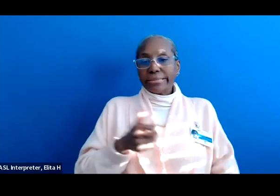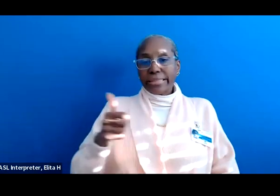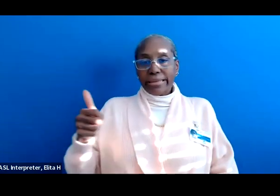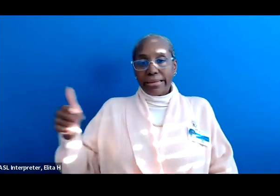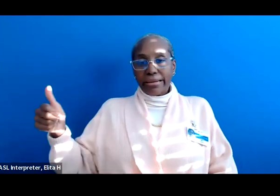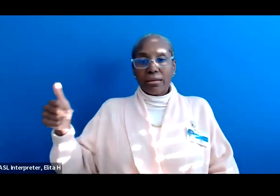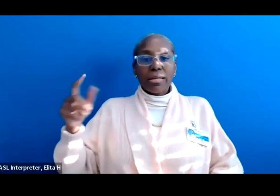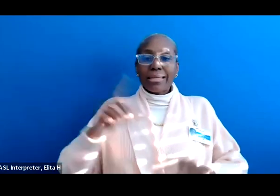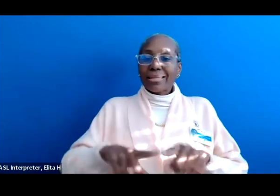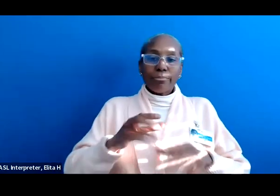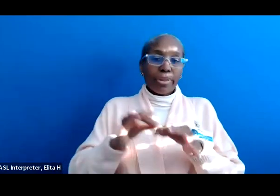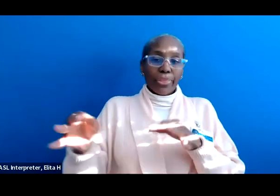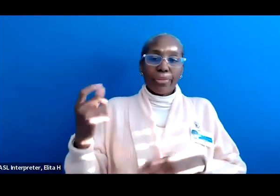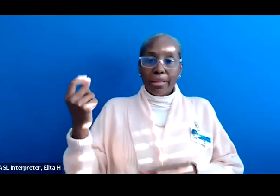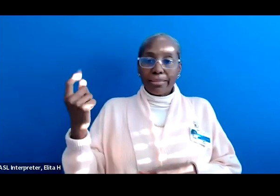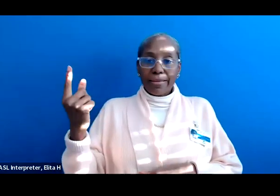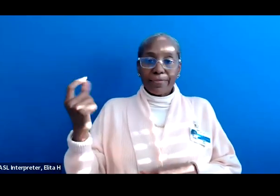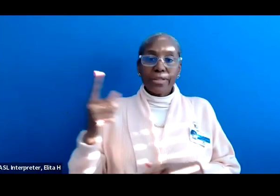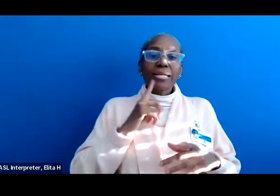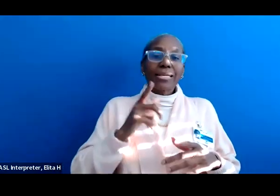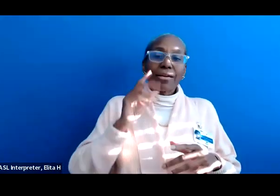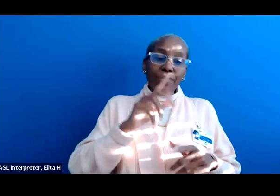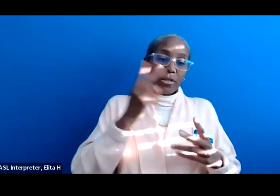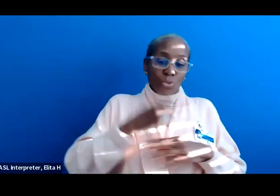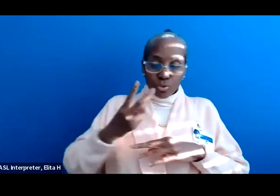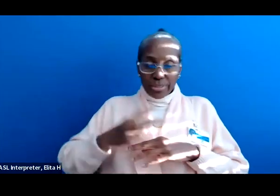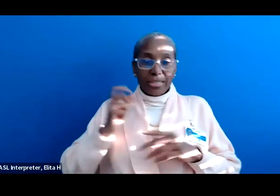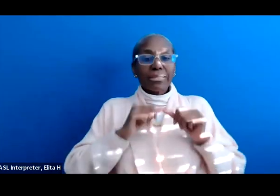It can't be at 11 o'clock. If you're doing it every other day, you have to do it every other day.